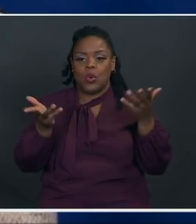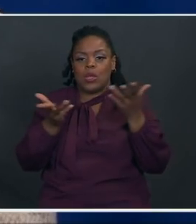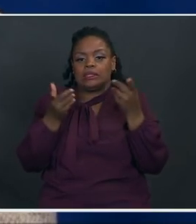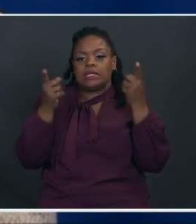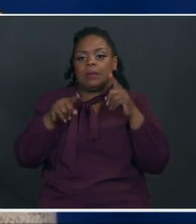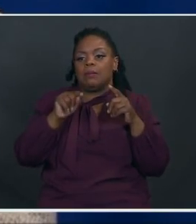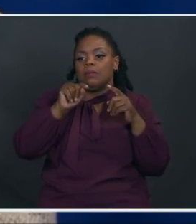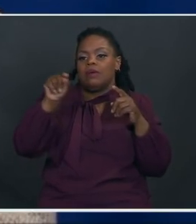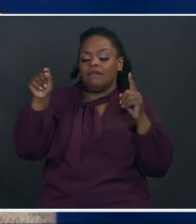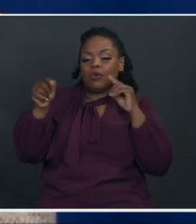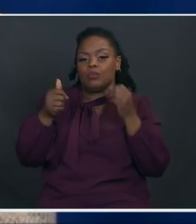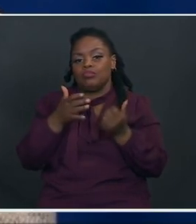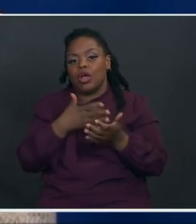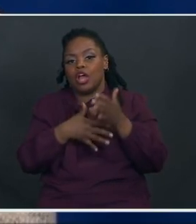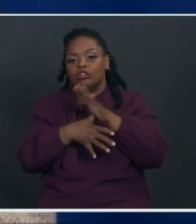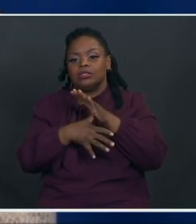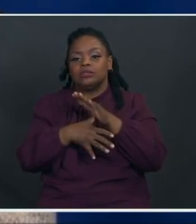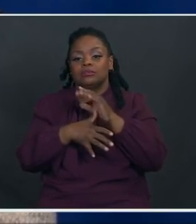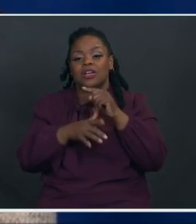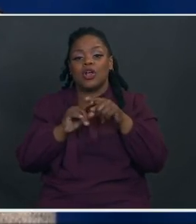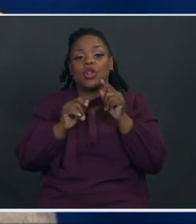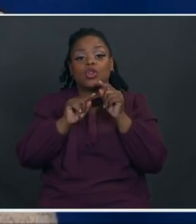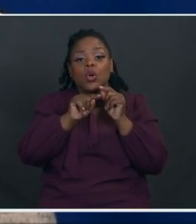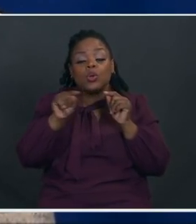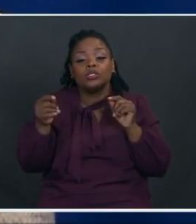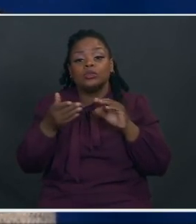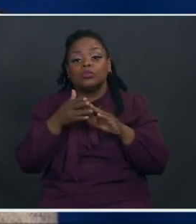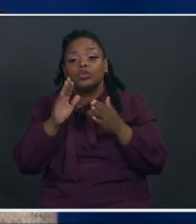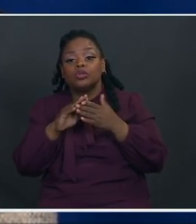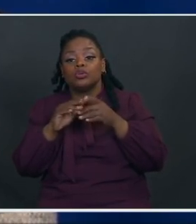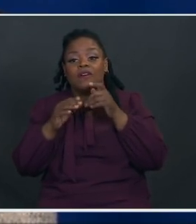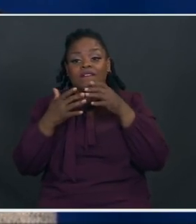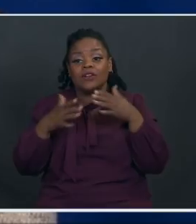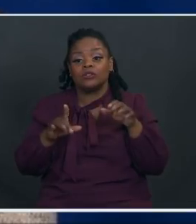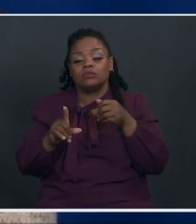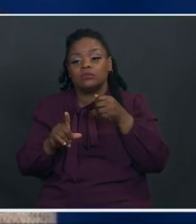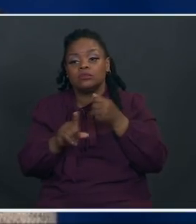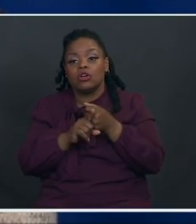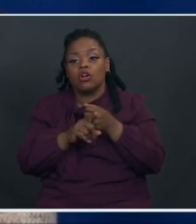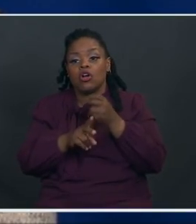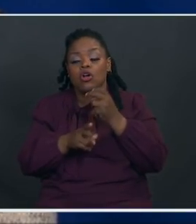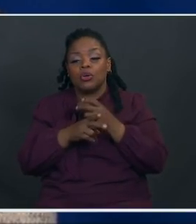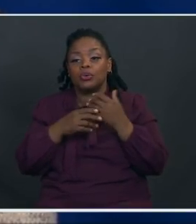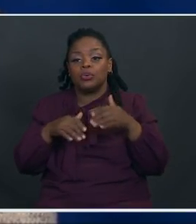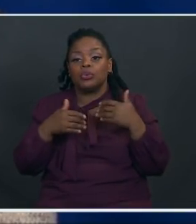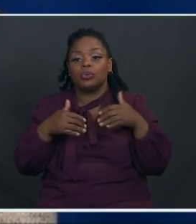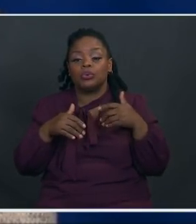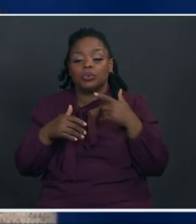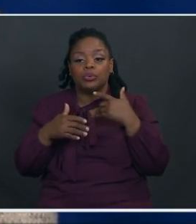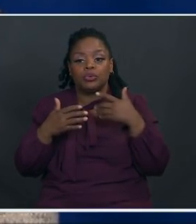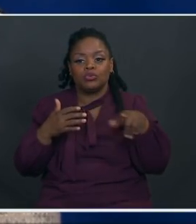but in those communities that have been hard hit, you know, I say kudos to all of the local health officials